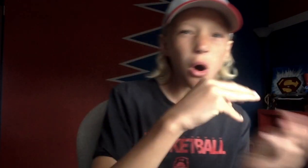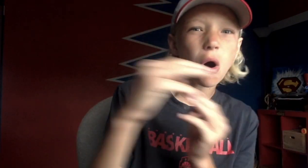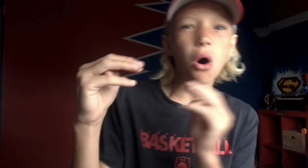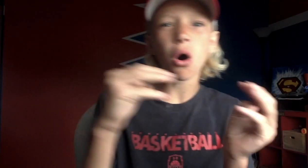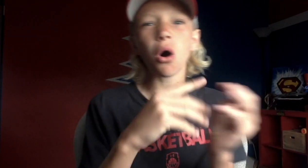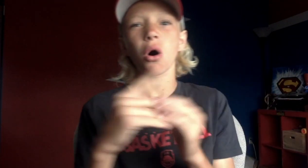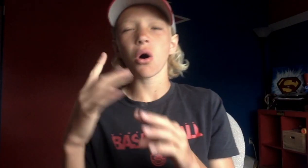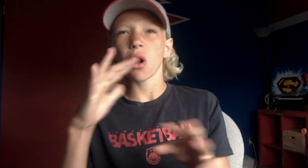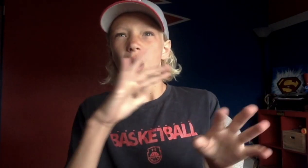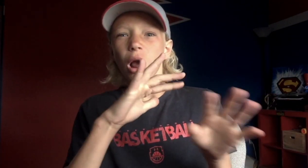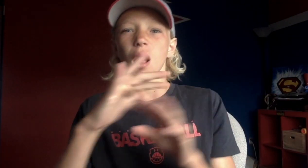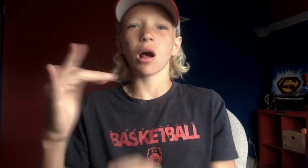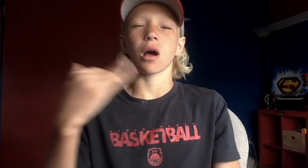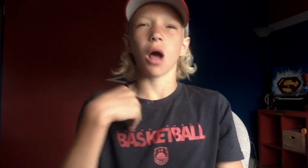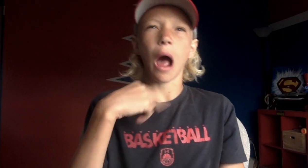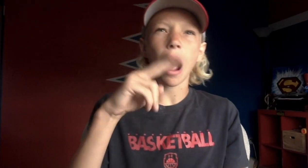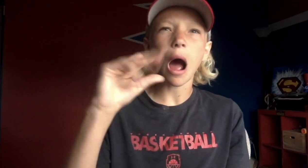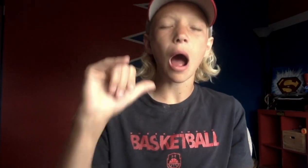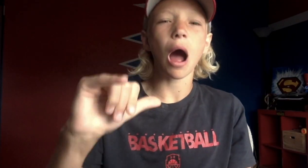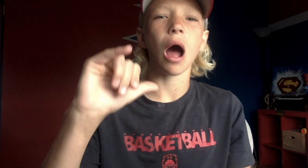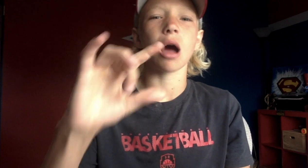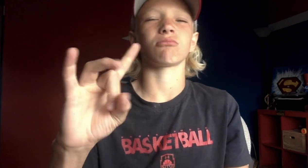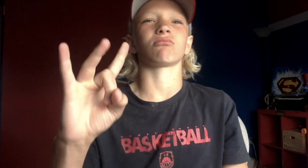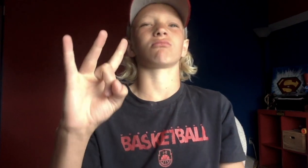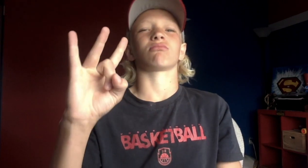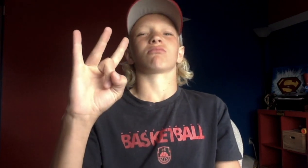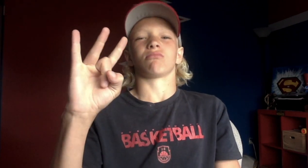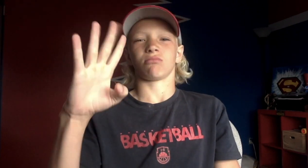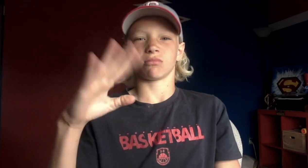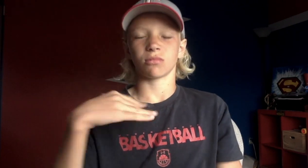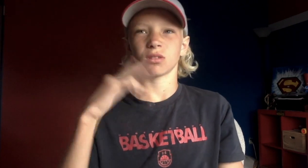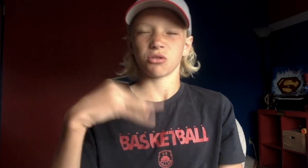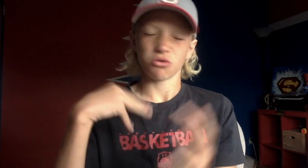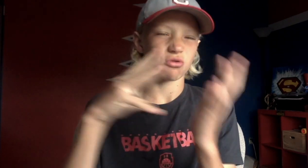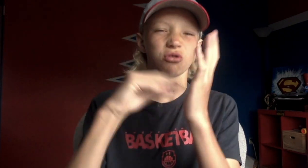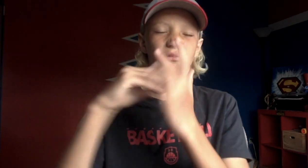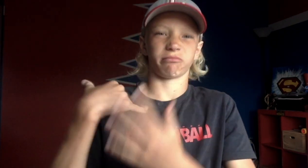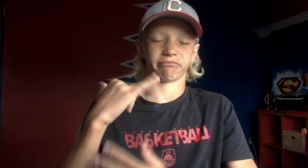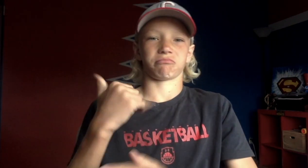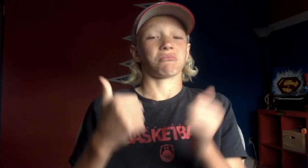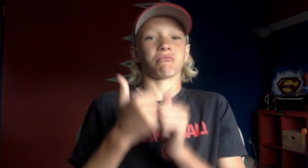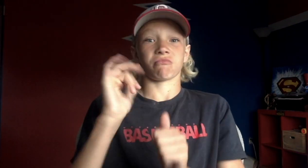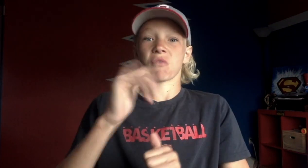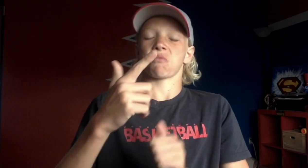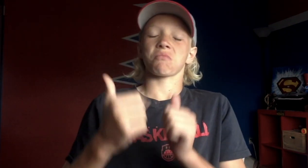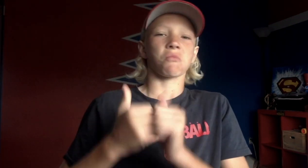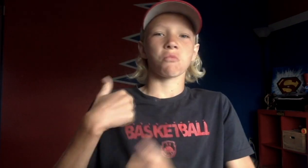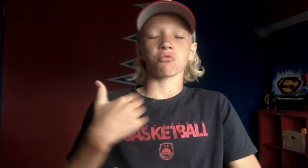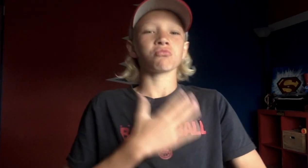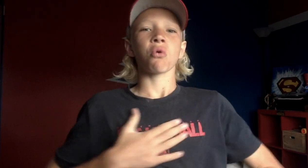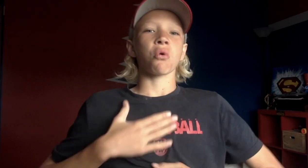It's really old fashioned ways, although for wars that happened. Just learning something new mind-blowing.